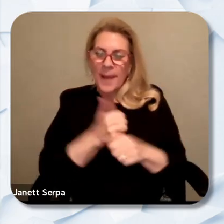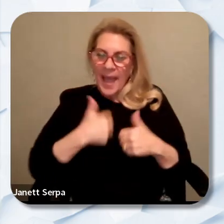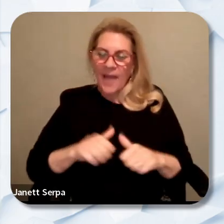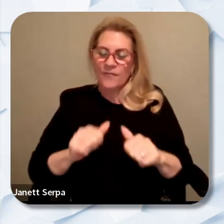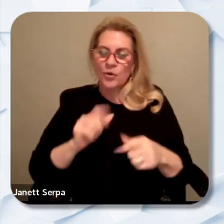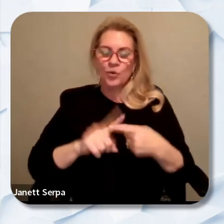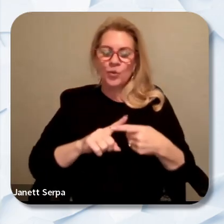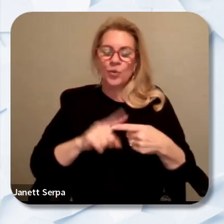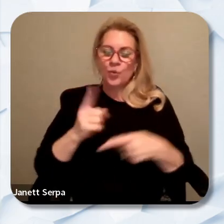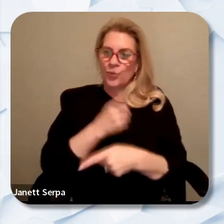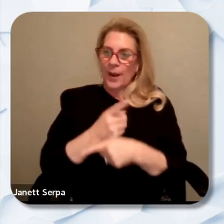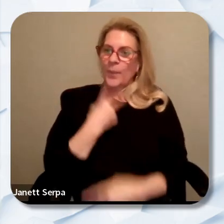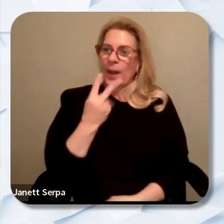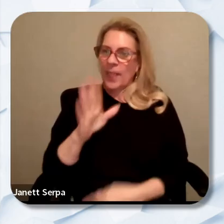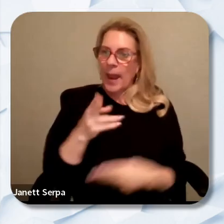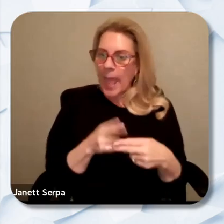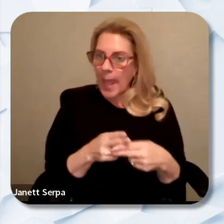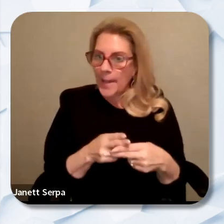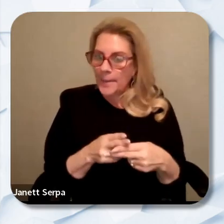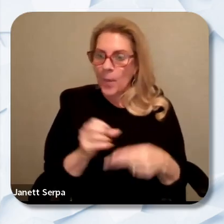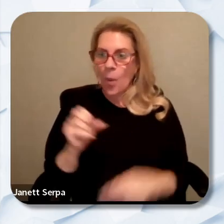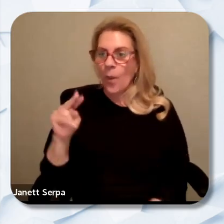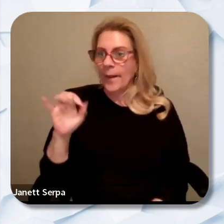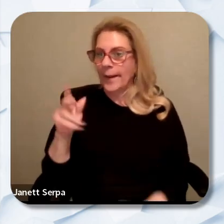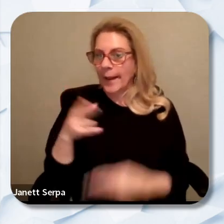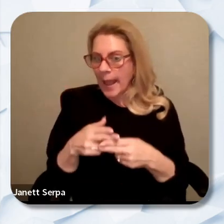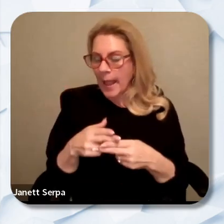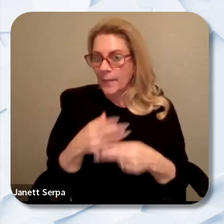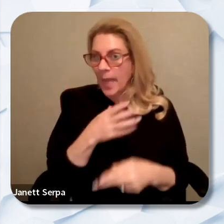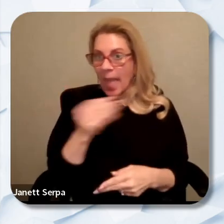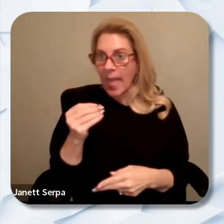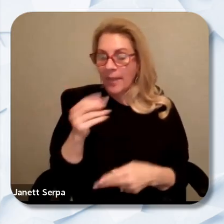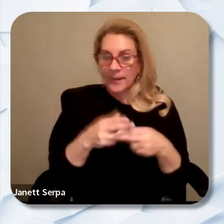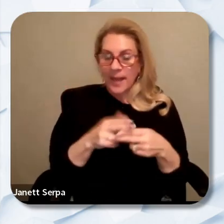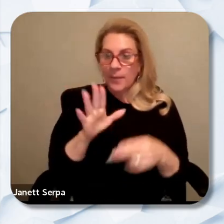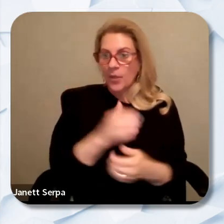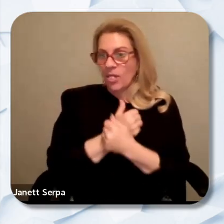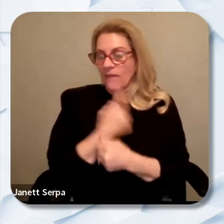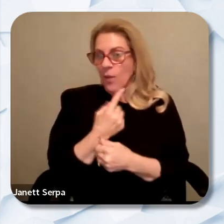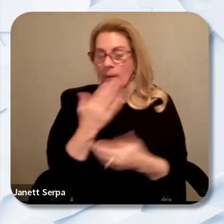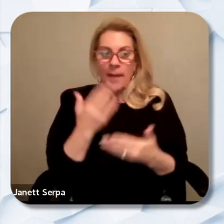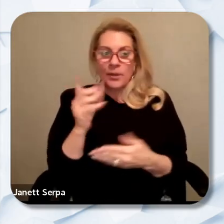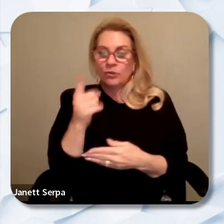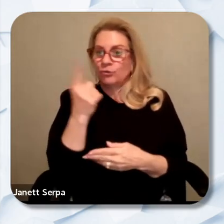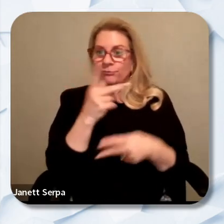pronounce a child's name or nickname and the names of their loved ones including caregivers siblings